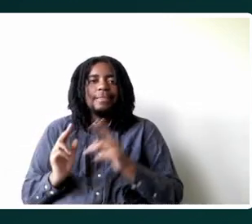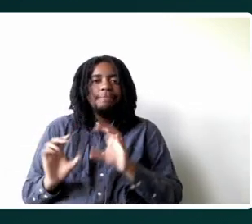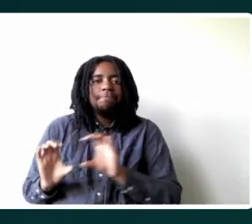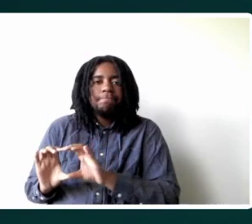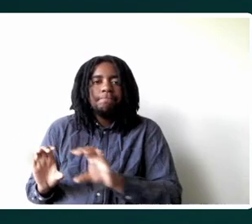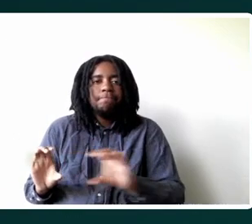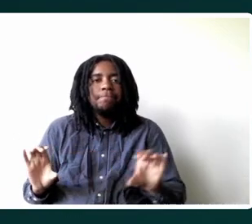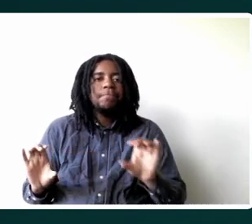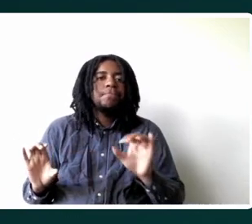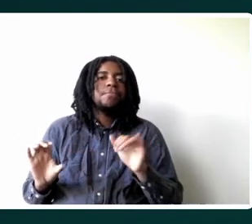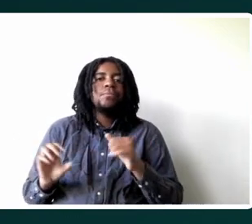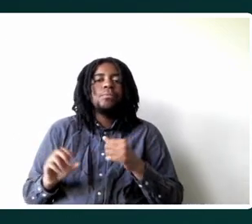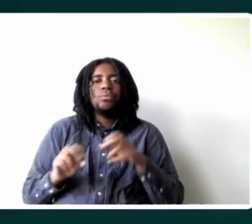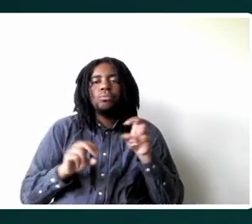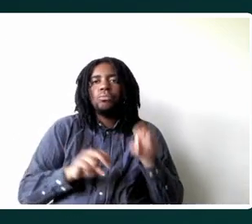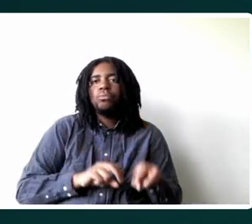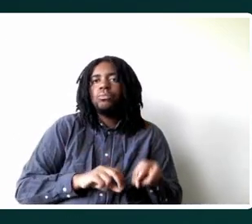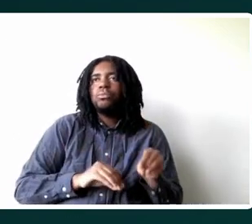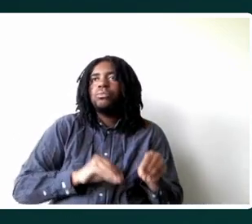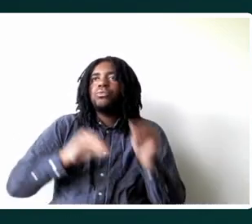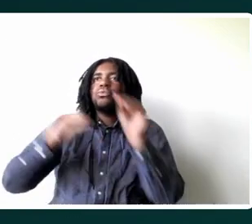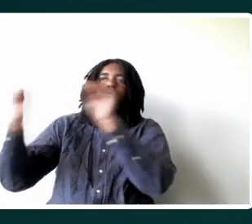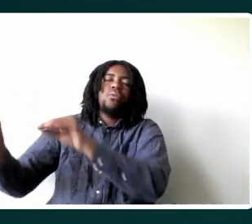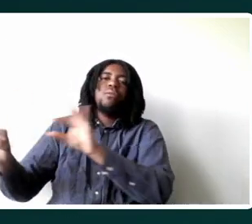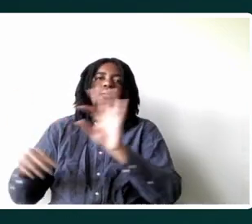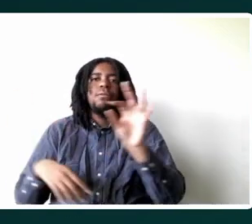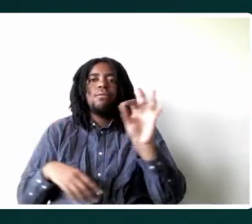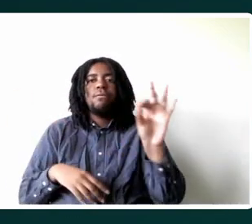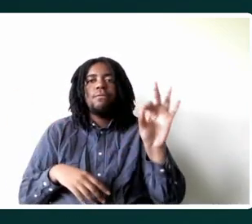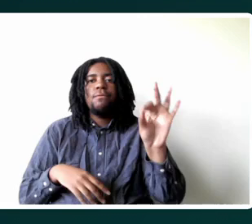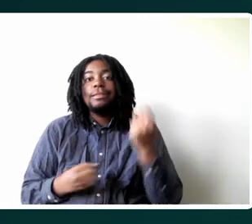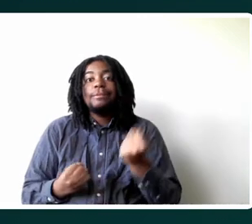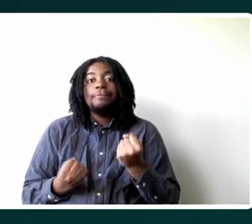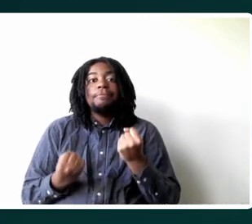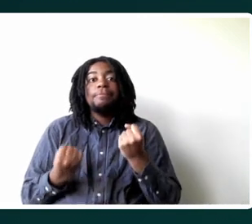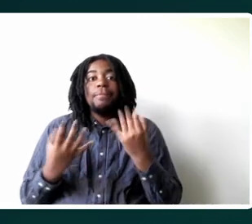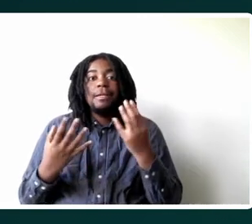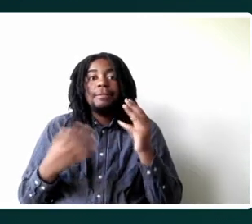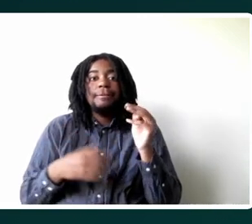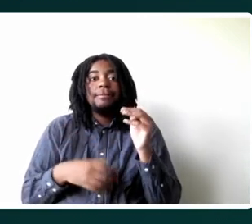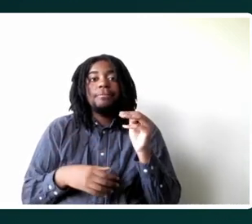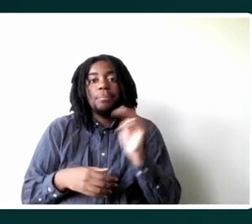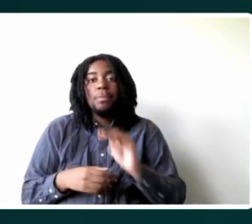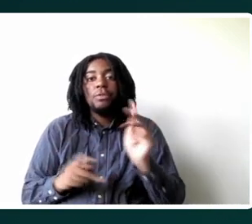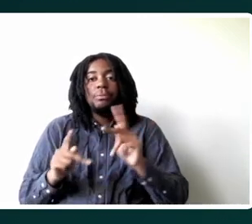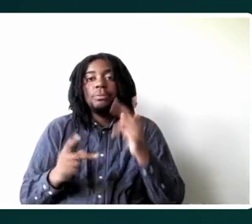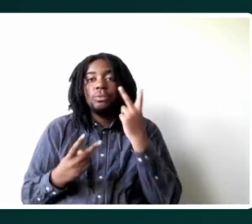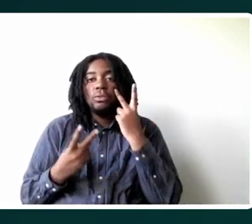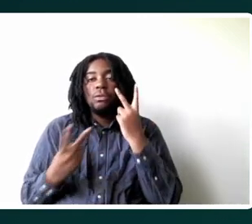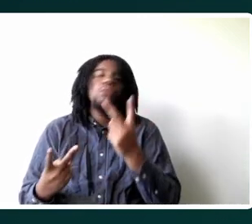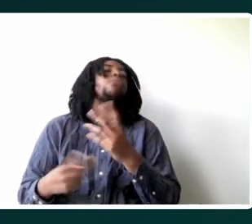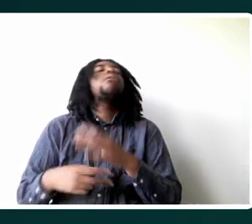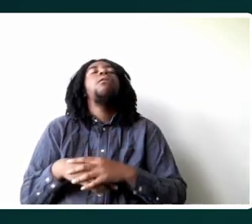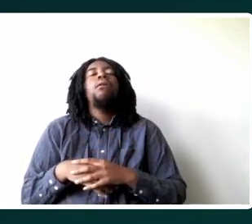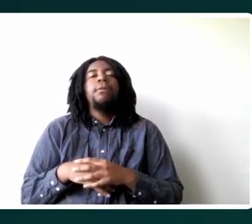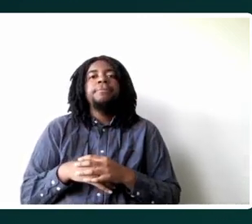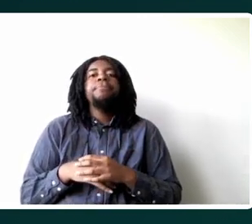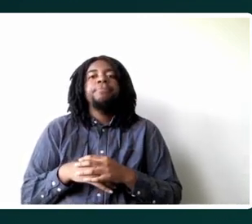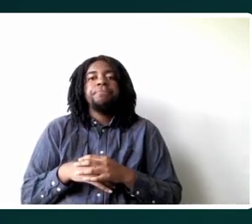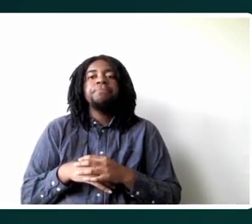France, where they were on view for millions to see, and really just speak to his deep belief